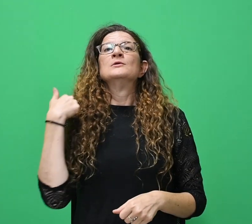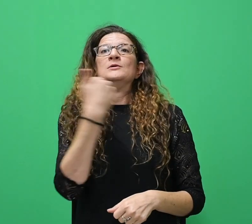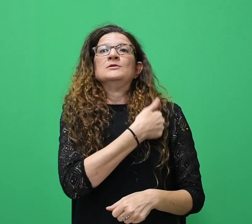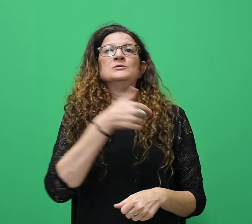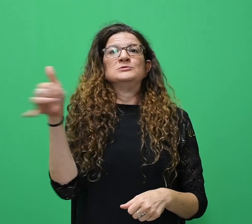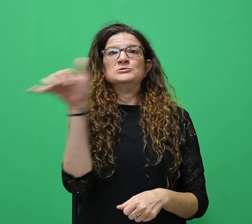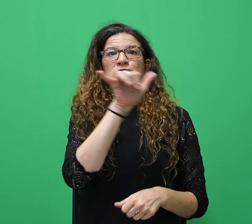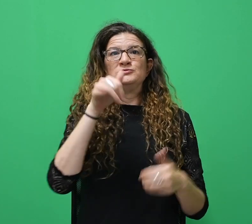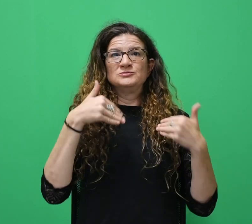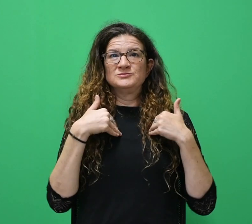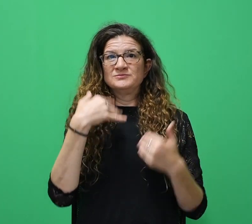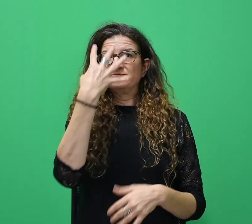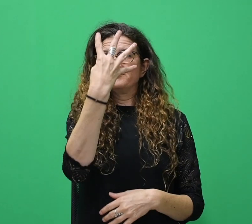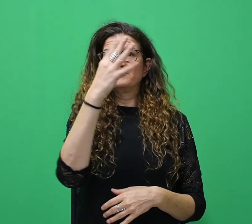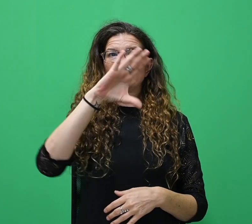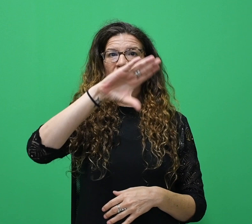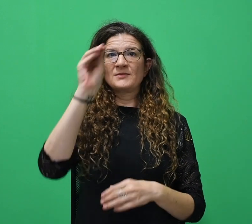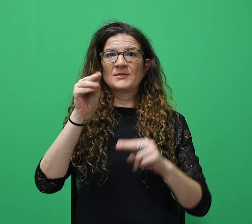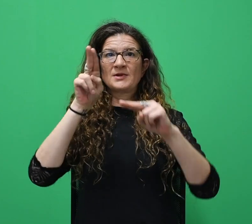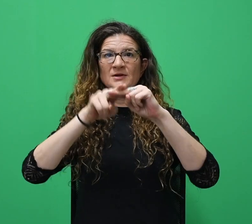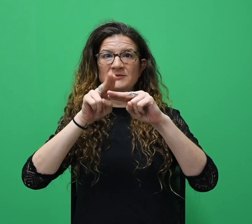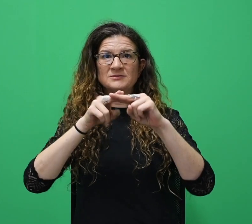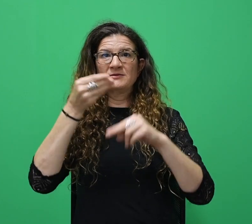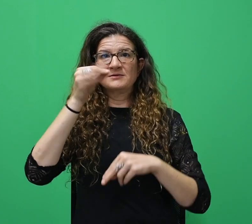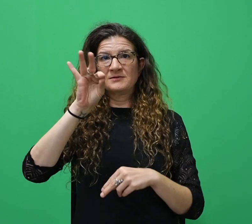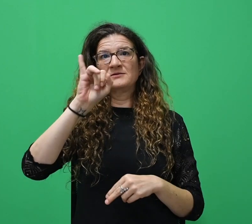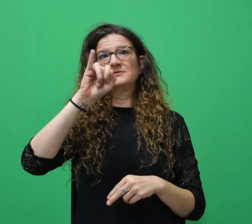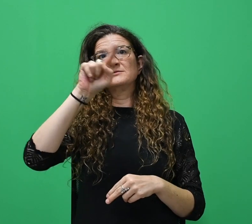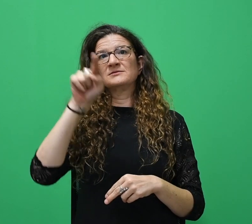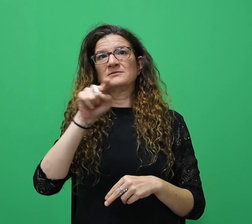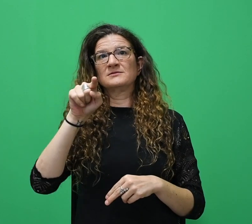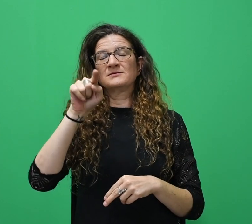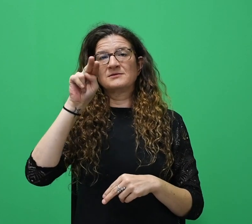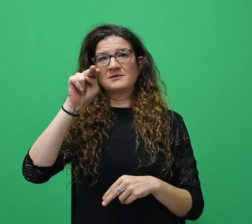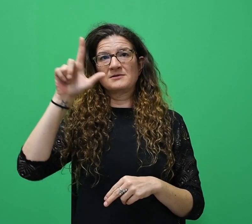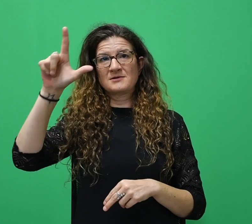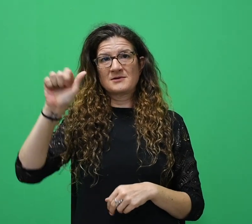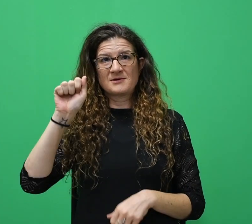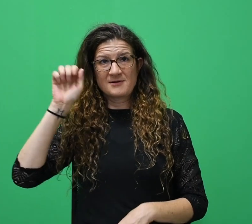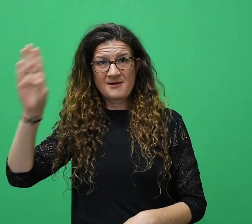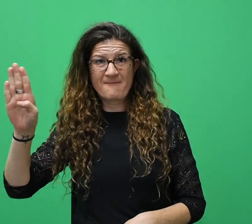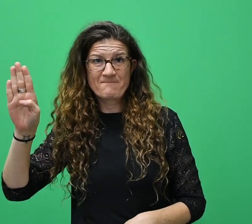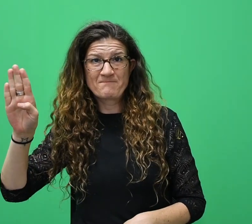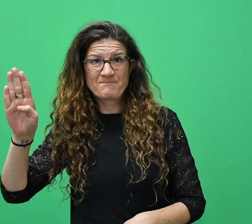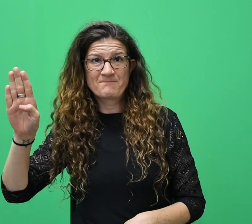We also have four co-chairs for Gallaudet IZN Lab.